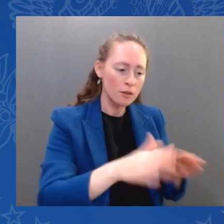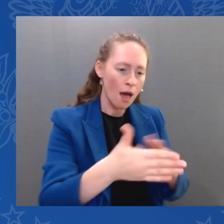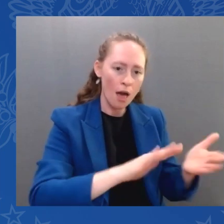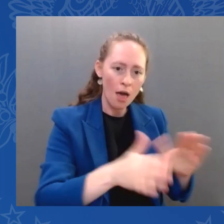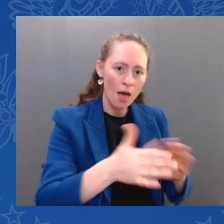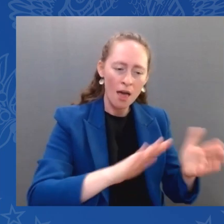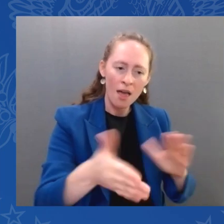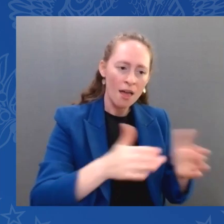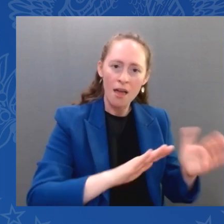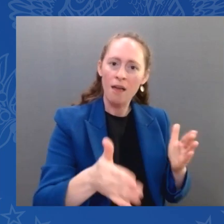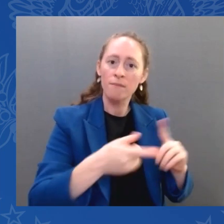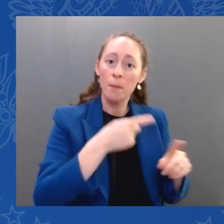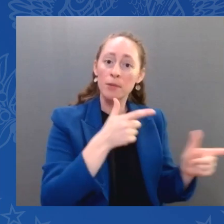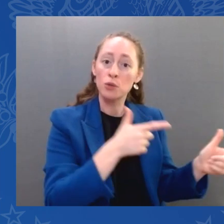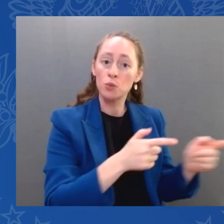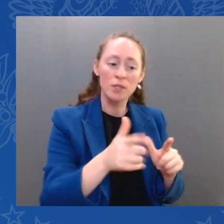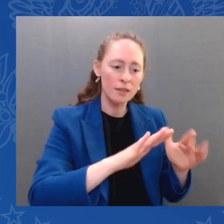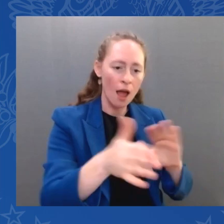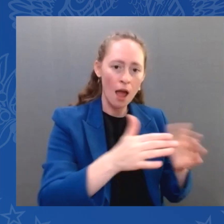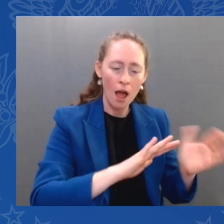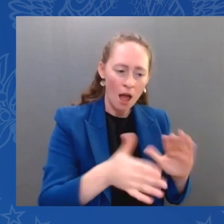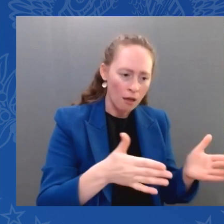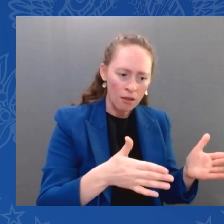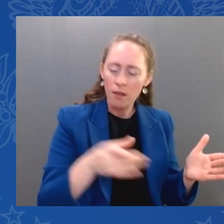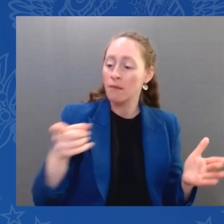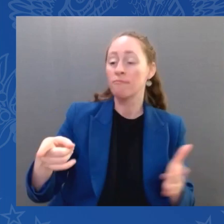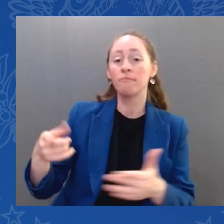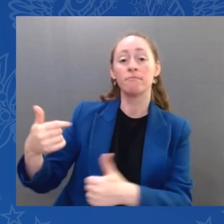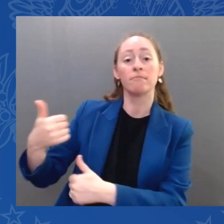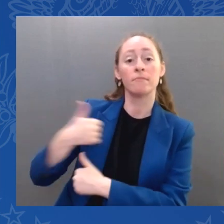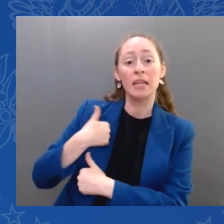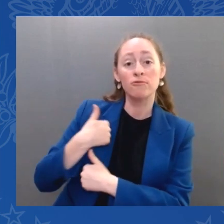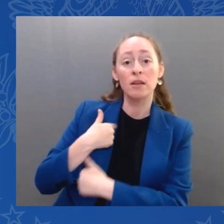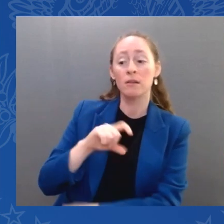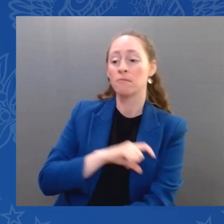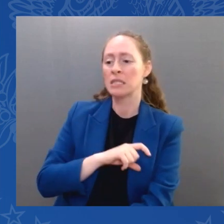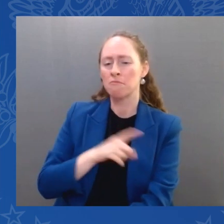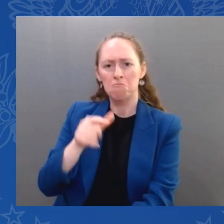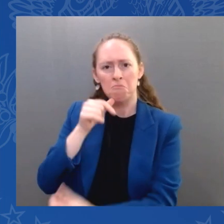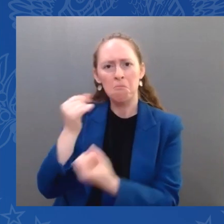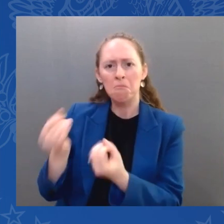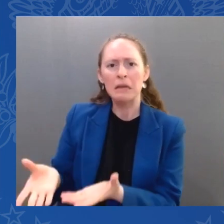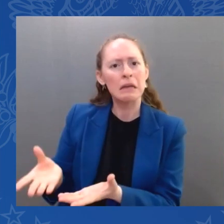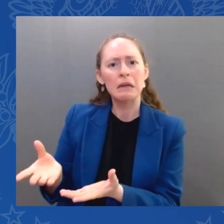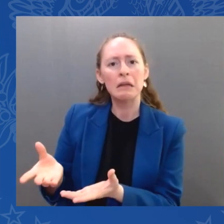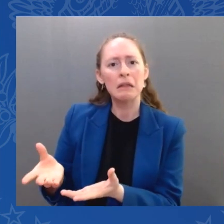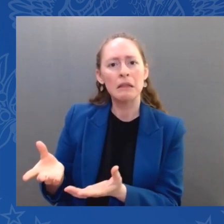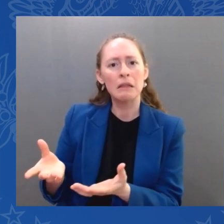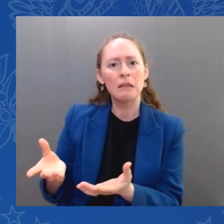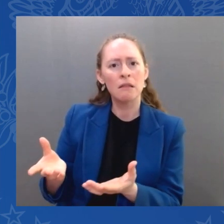Think of that. Then we can't just stand by. We can't let it happen any longer.